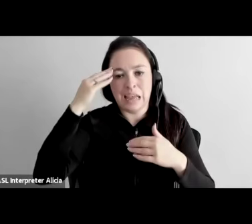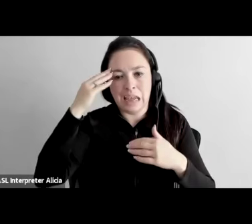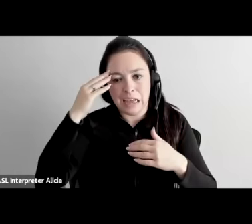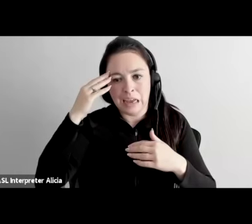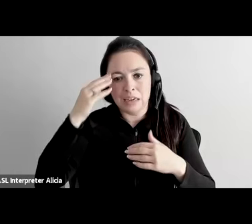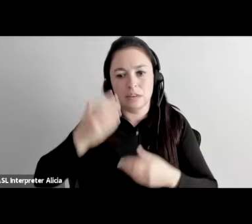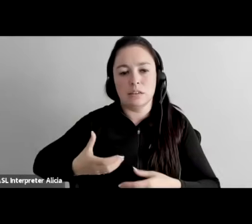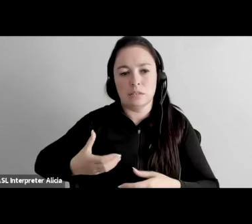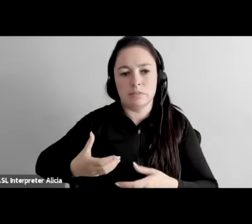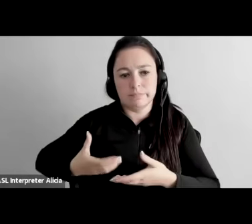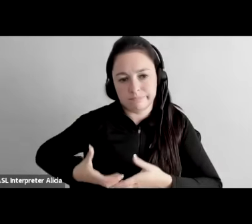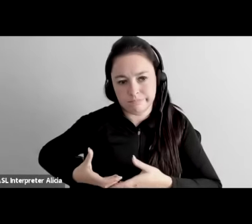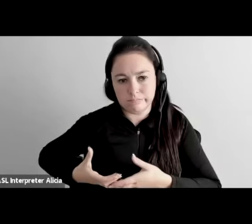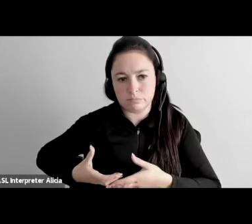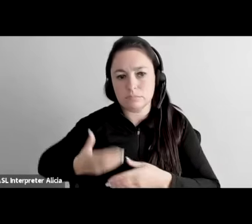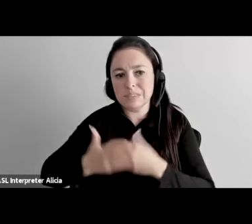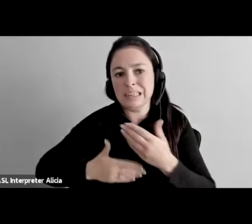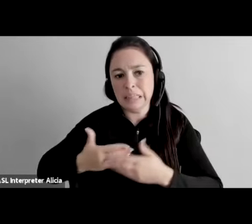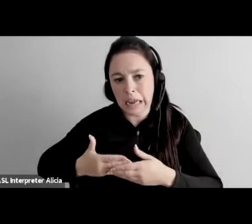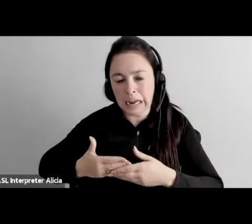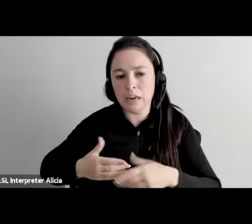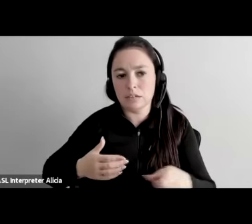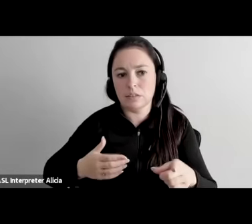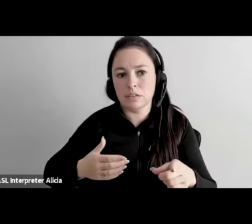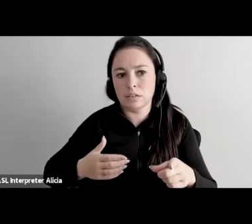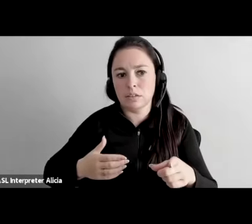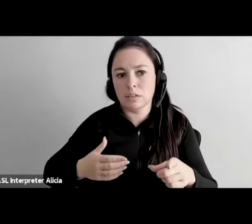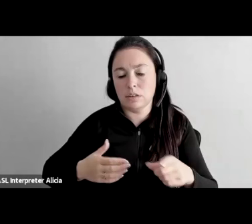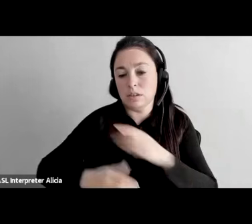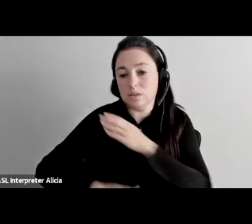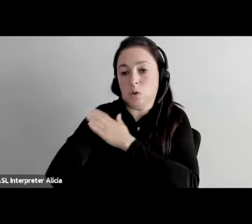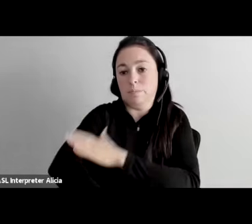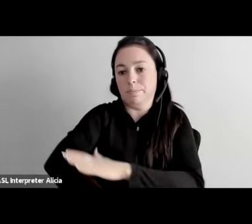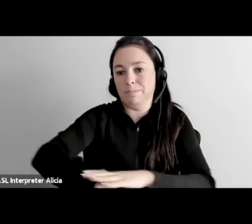there's my hand. I have a seven inch wings hand span